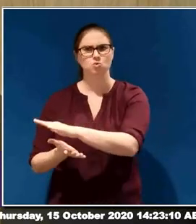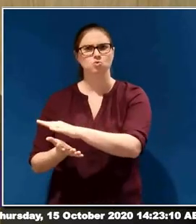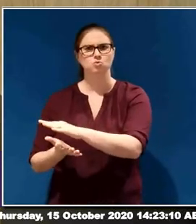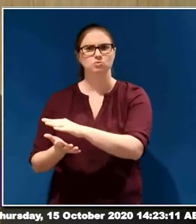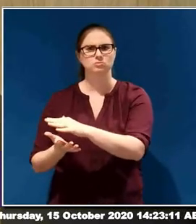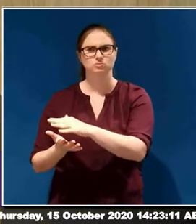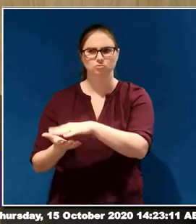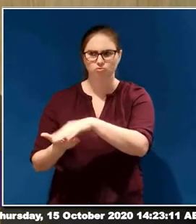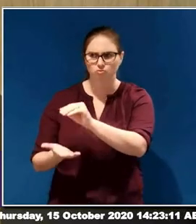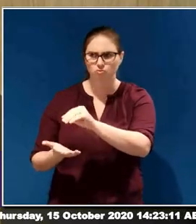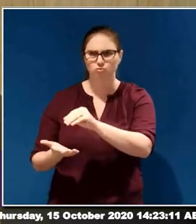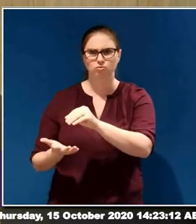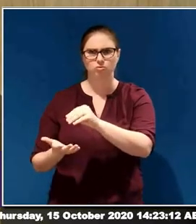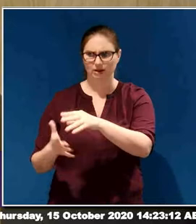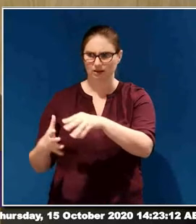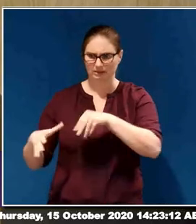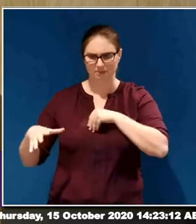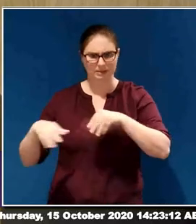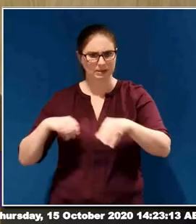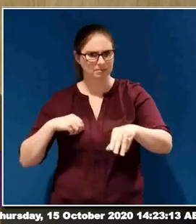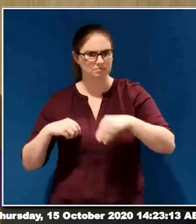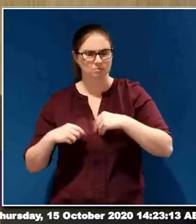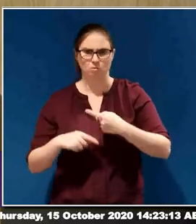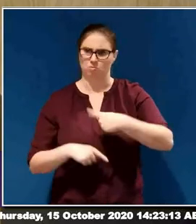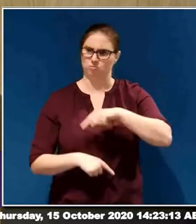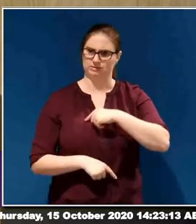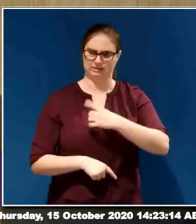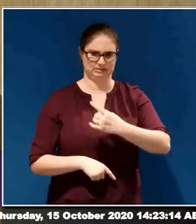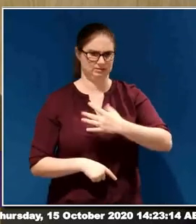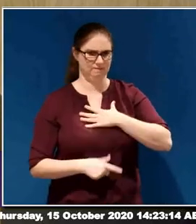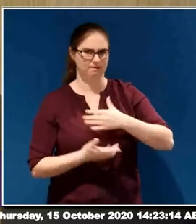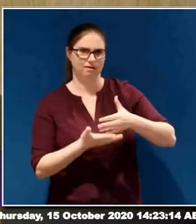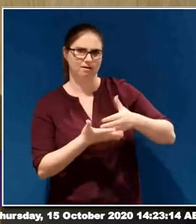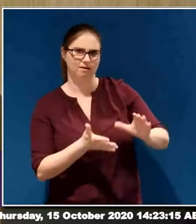it's trying to weigh the balance. So, you know, pick something else.